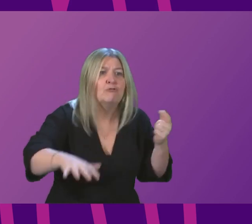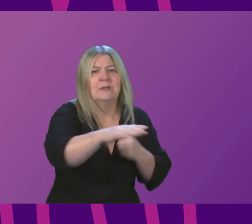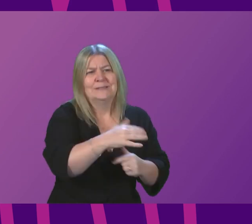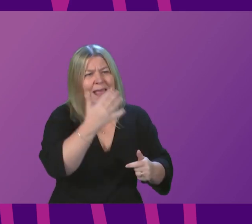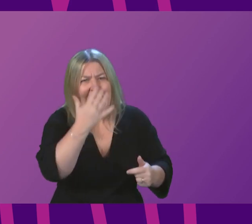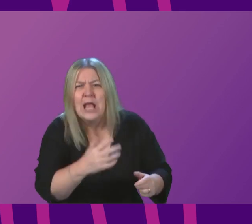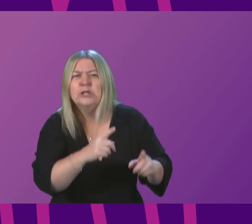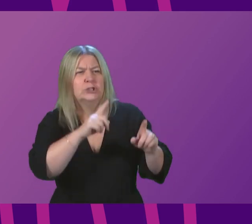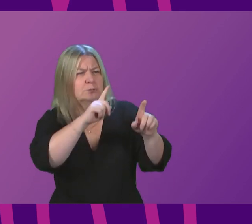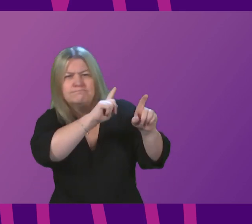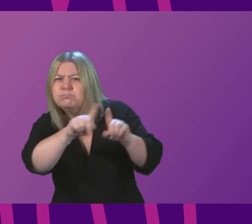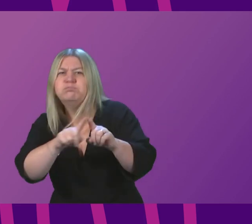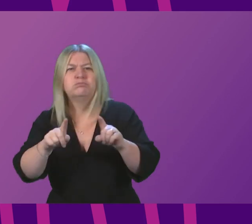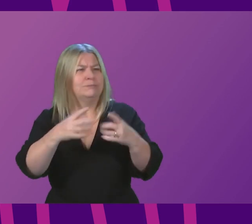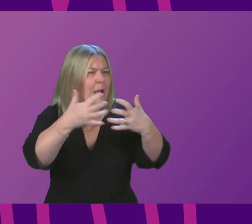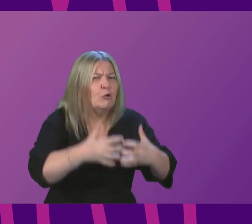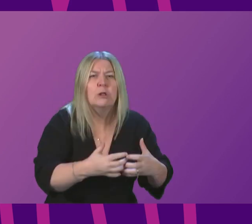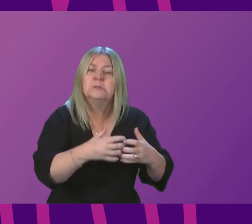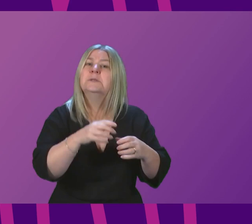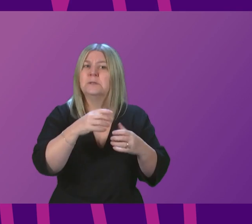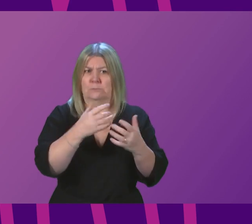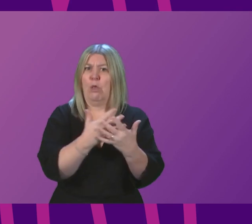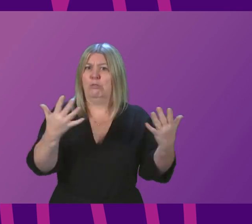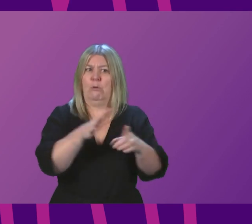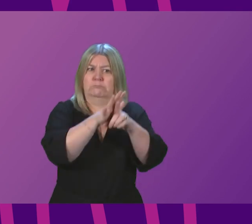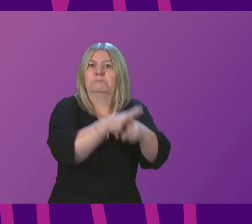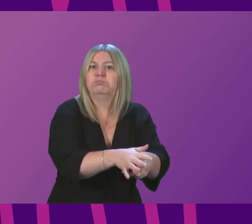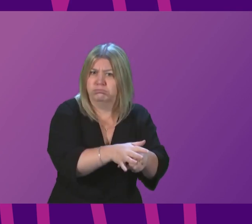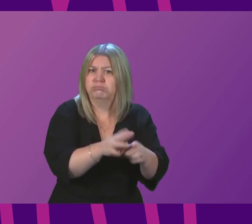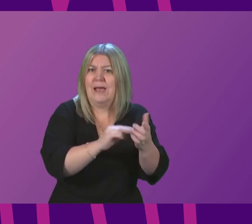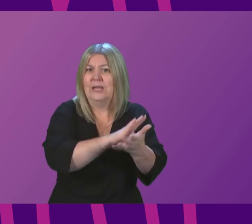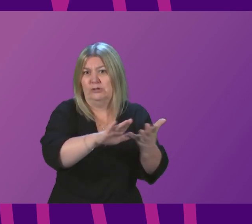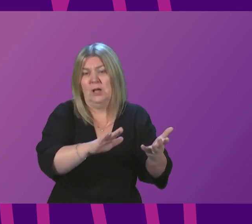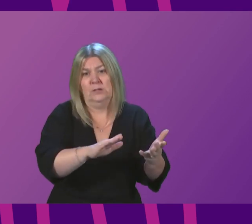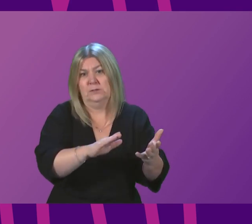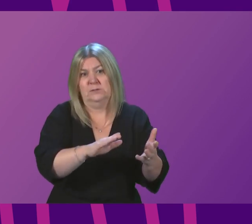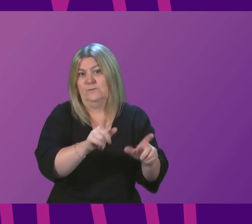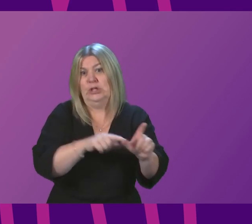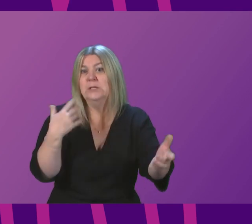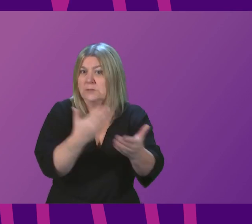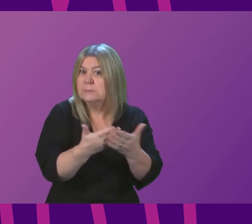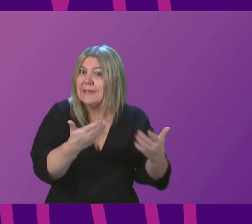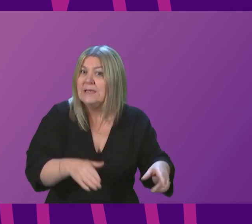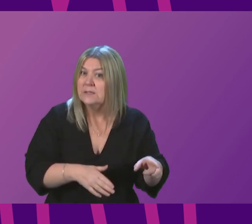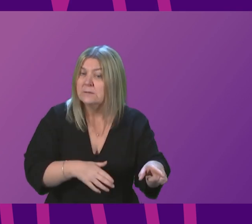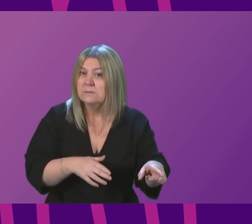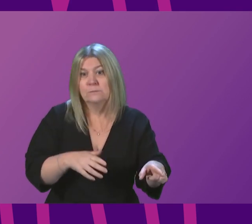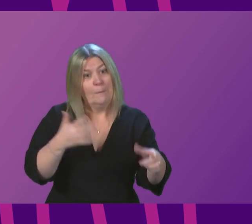all of which was putting pressure on the NHS. We stood here and had exchanges on that at the time.